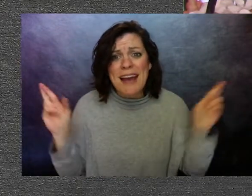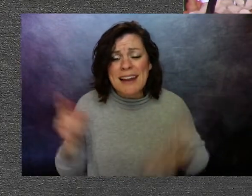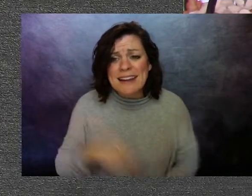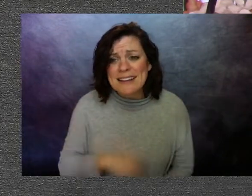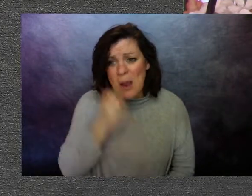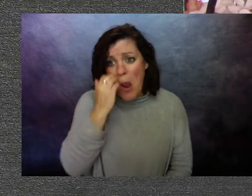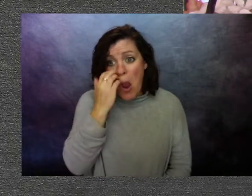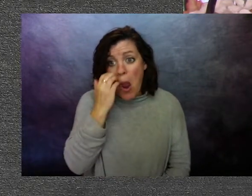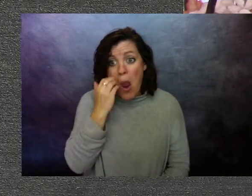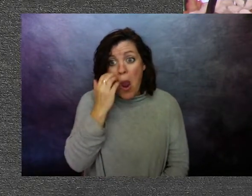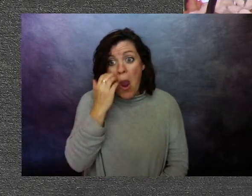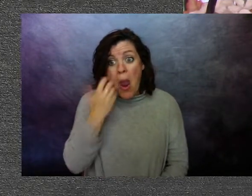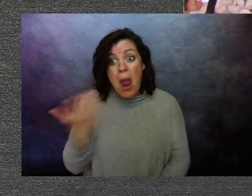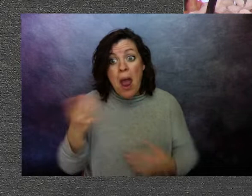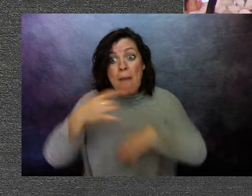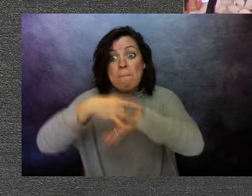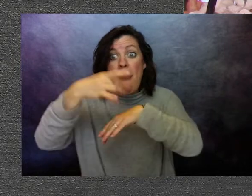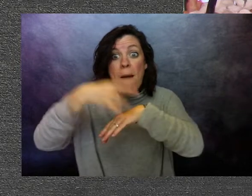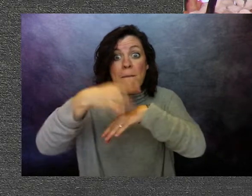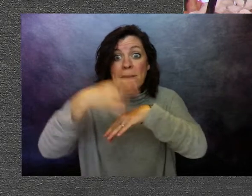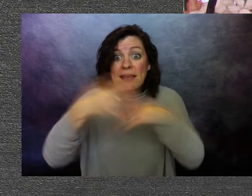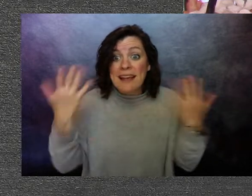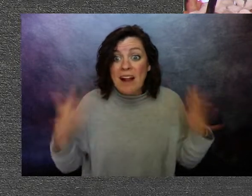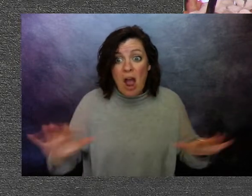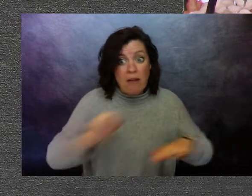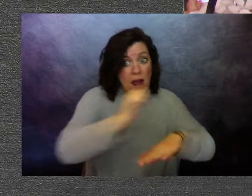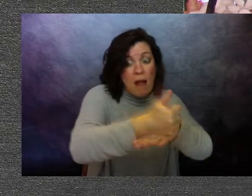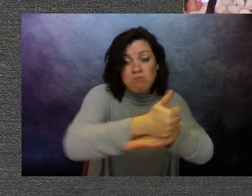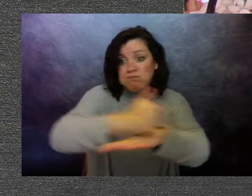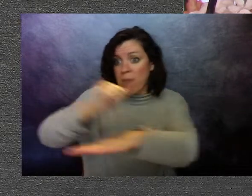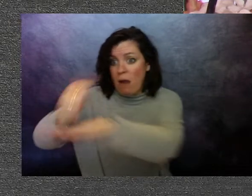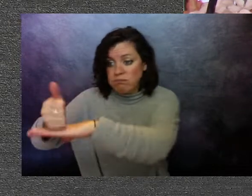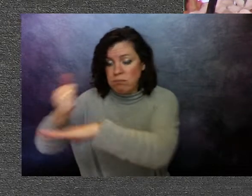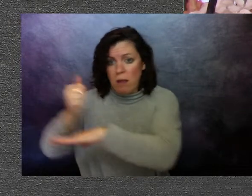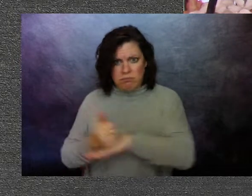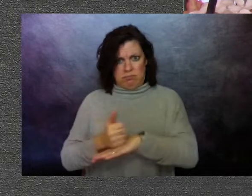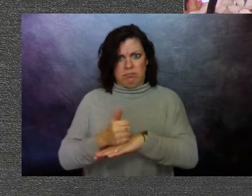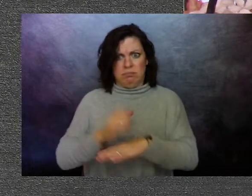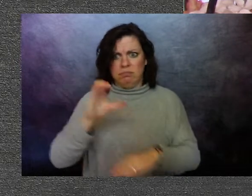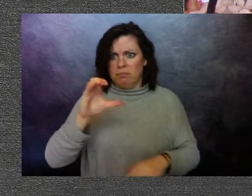The flowers were gone and the pumpkins were in place. Clifford had never seen a pumpkin before.